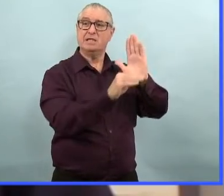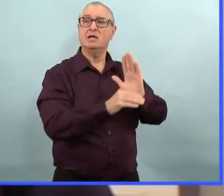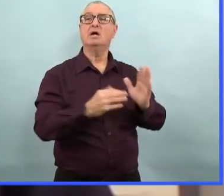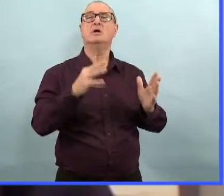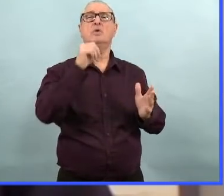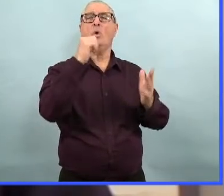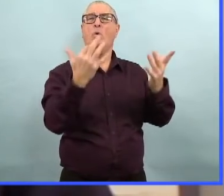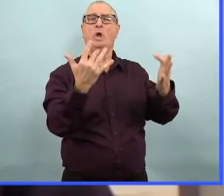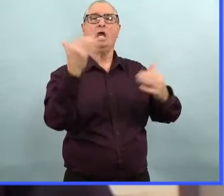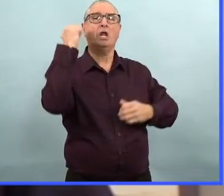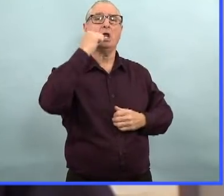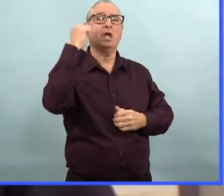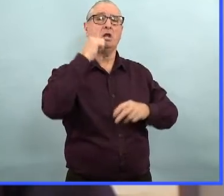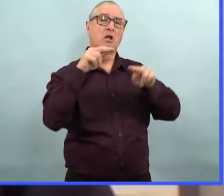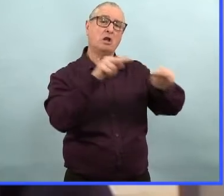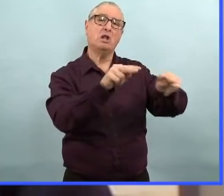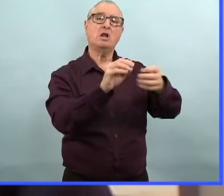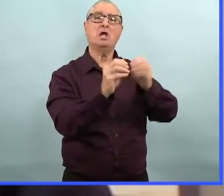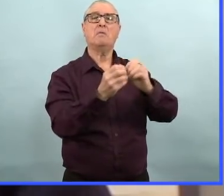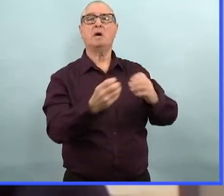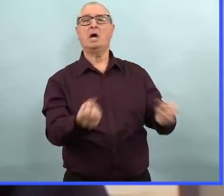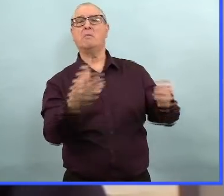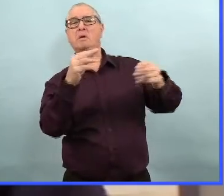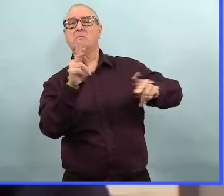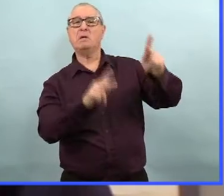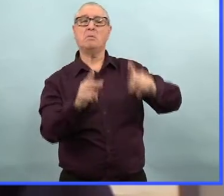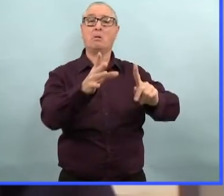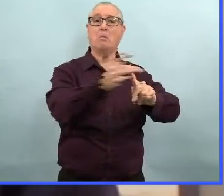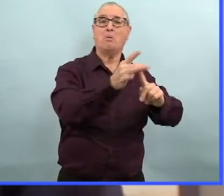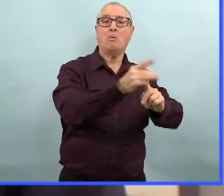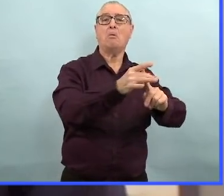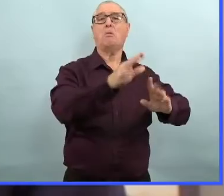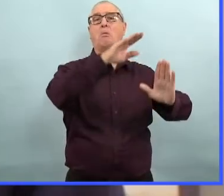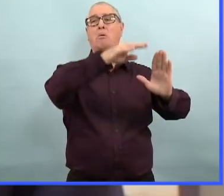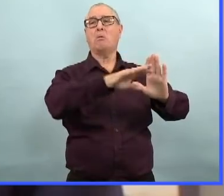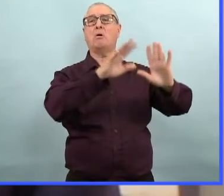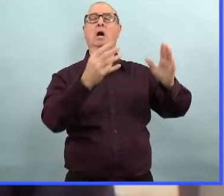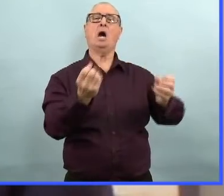because we need that right now in the you know overall the most important numbers have always